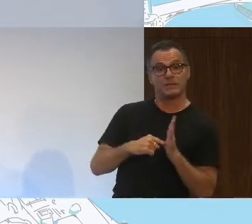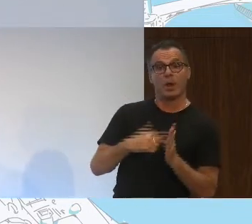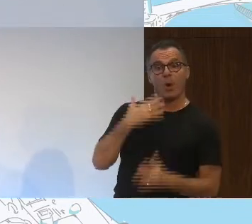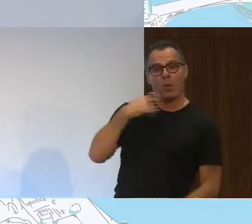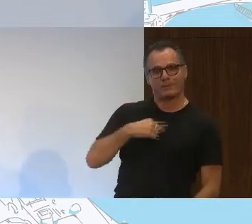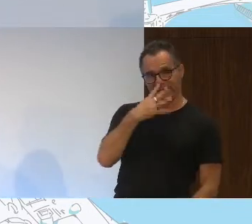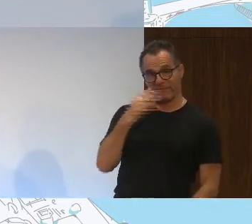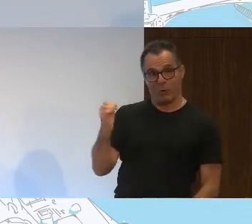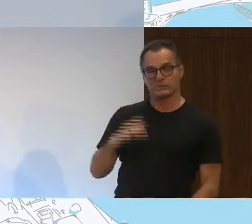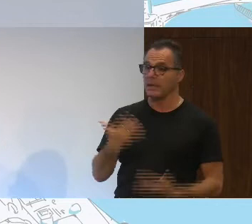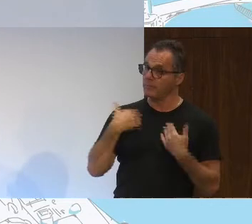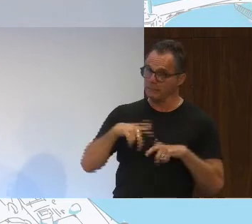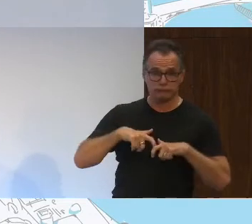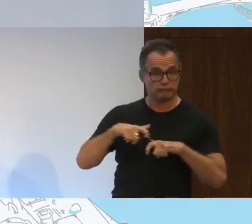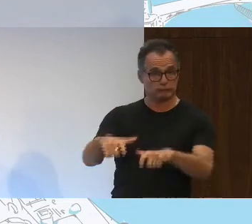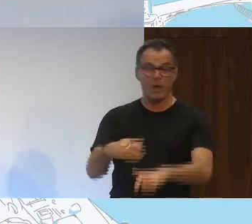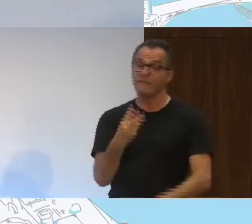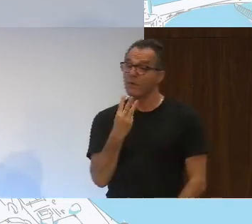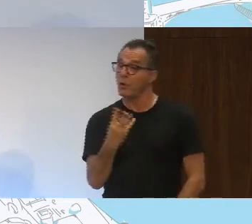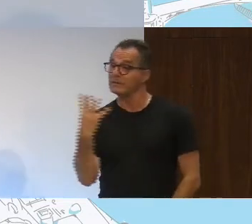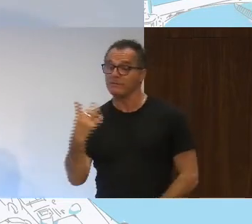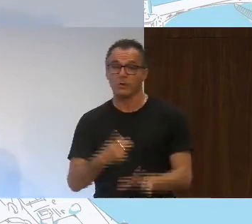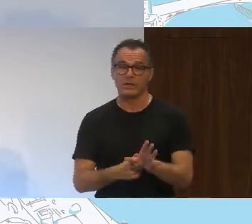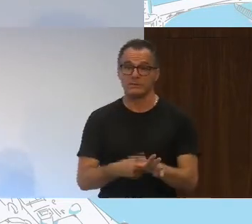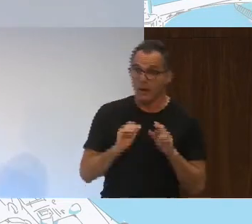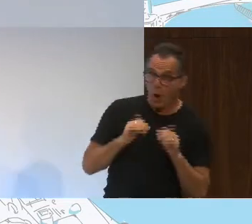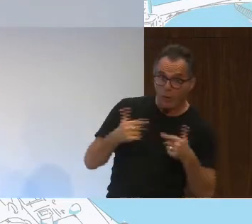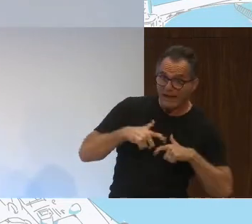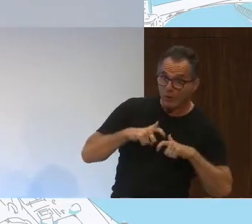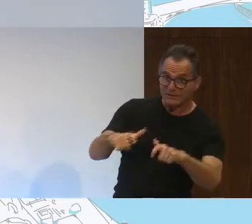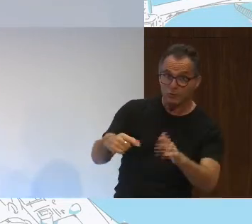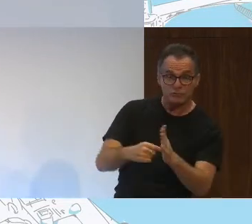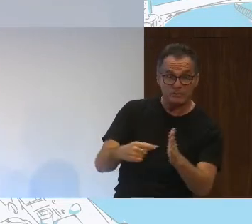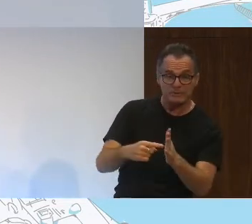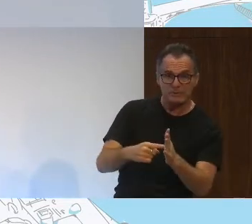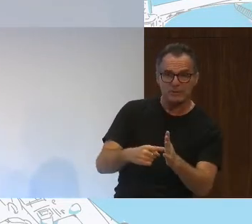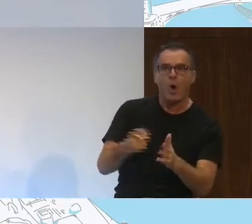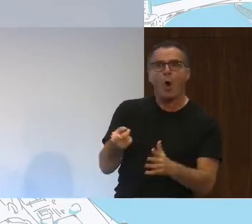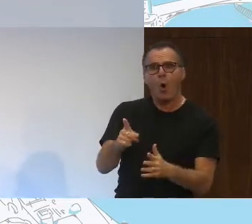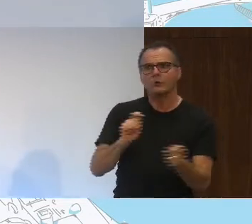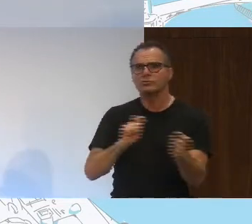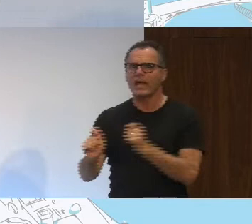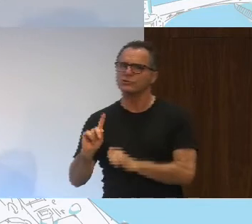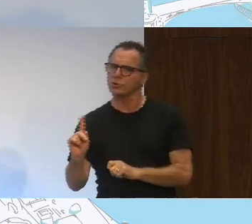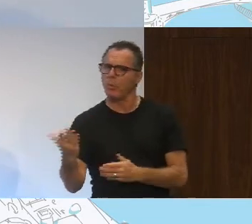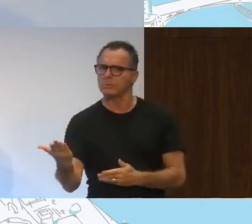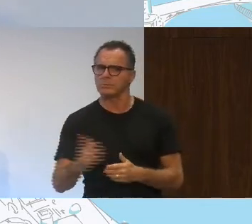I've been taking ever since for 34 years. Is it okay to continue taking them? If not, what is the alternative?